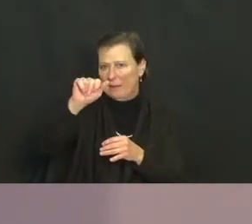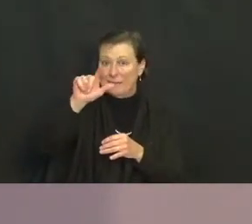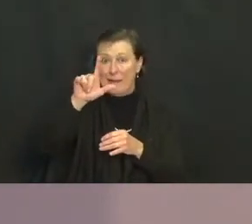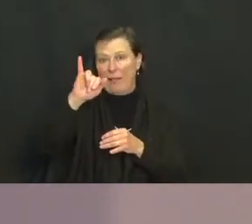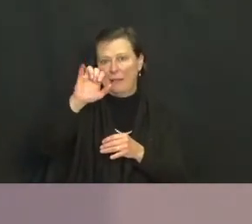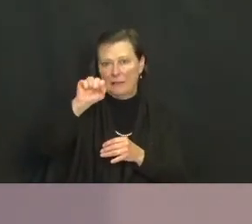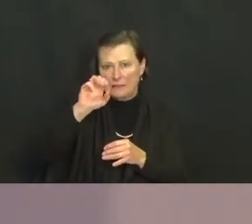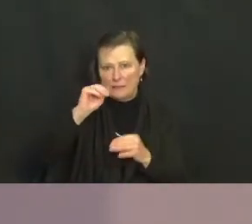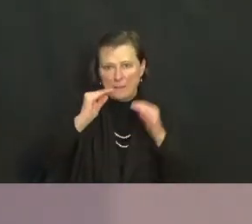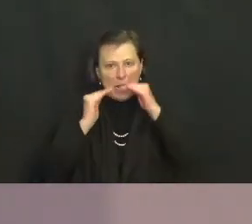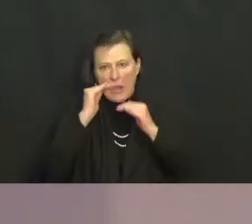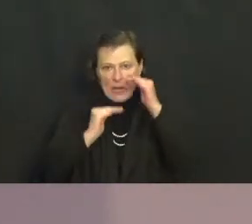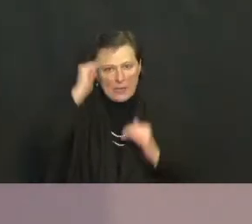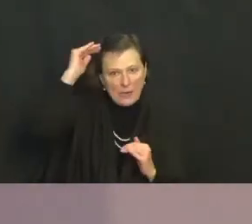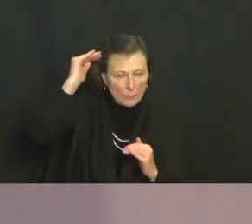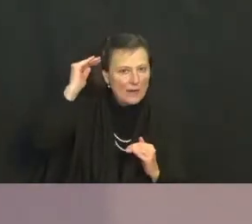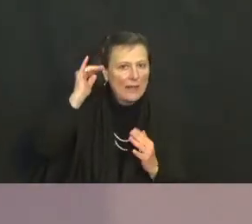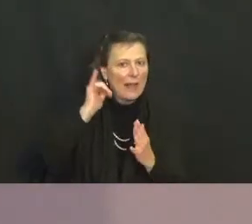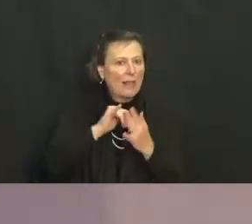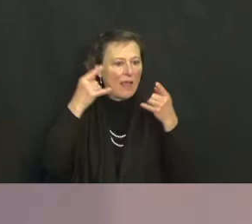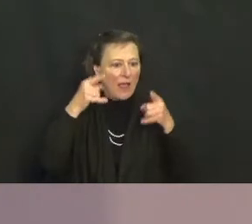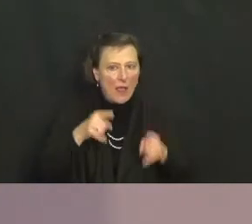and the inequities that resulted from this.